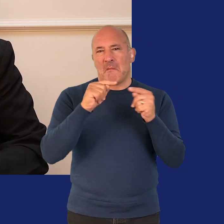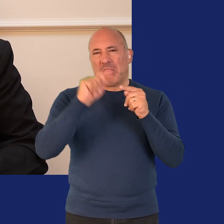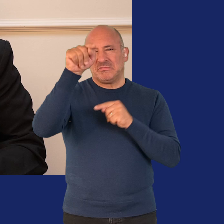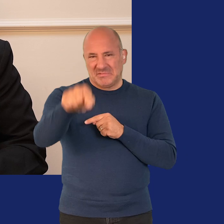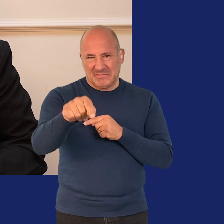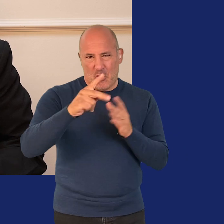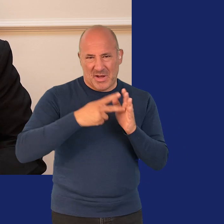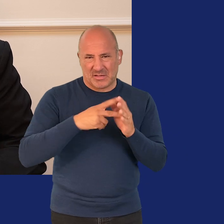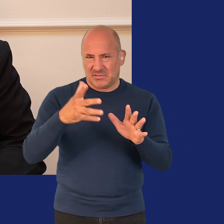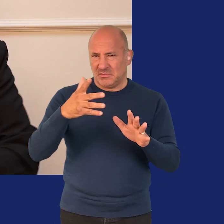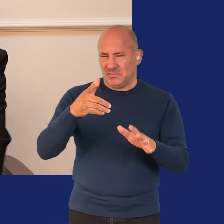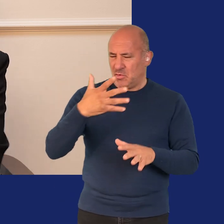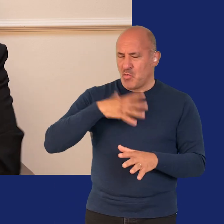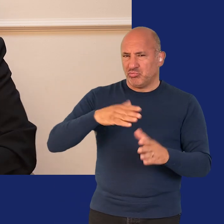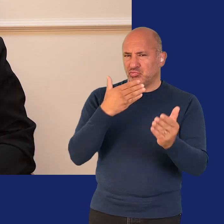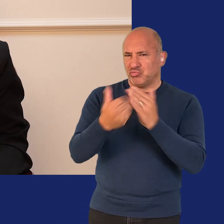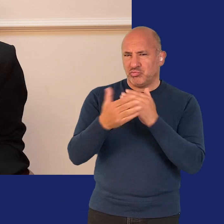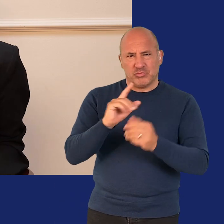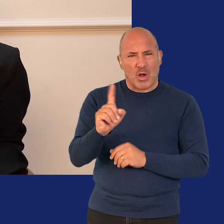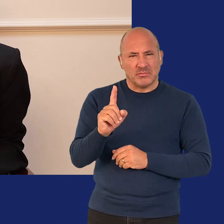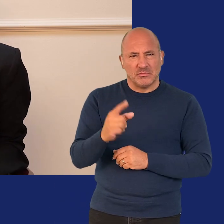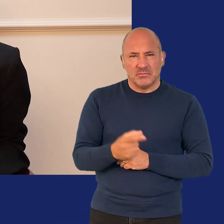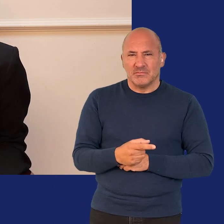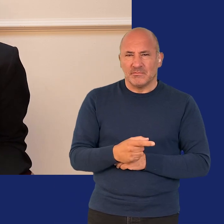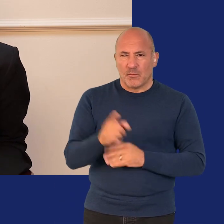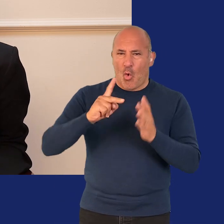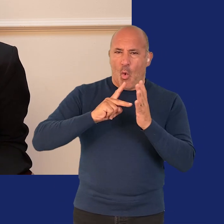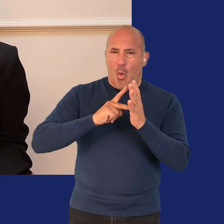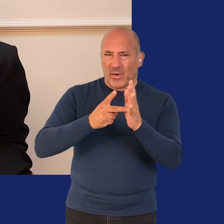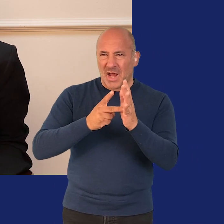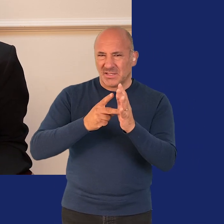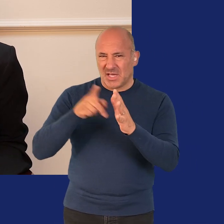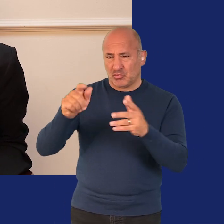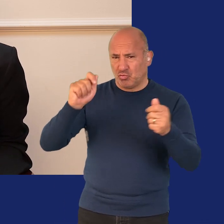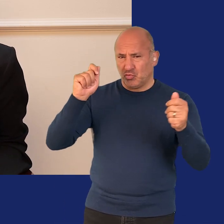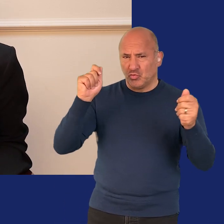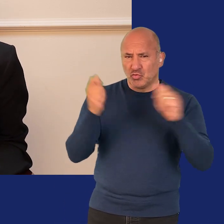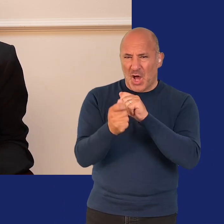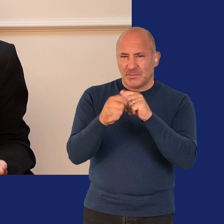you know, what would you address? What's that one change that you would wanna see organizations change to make